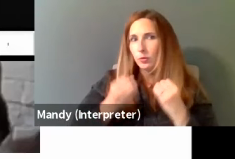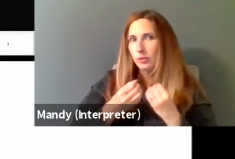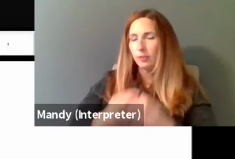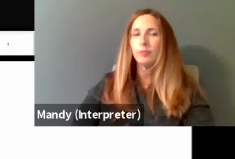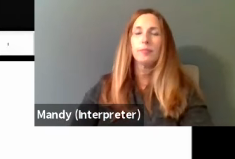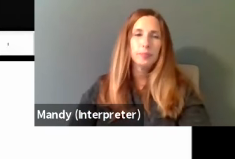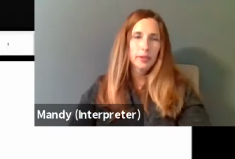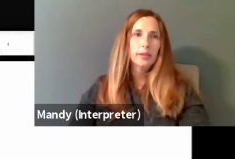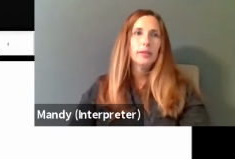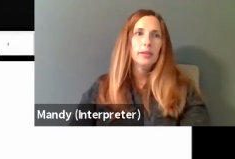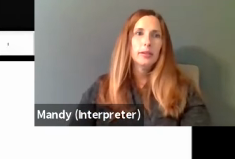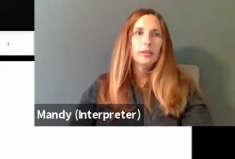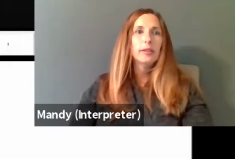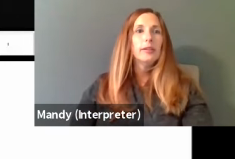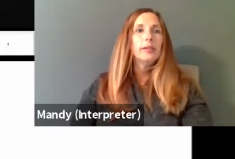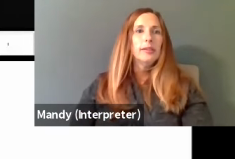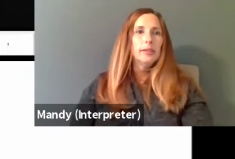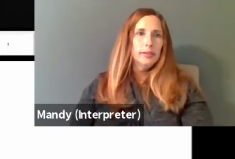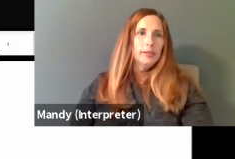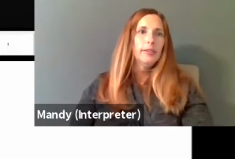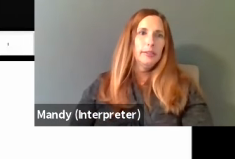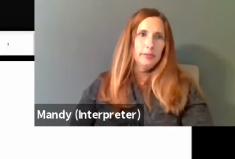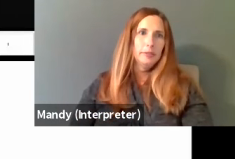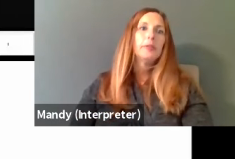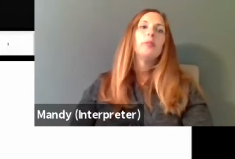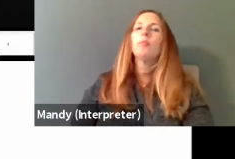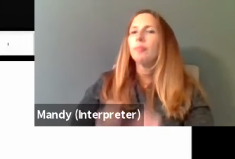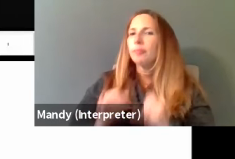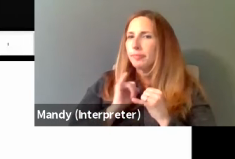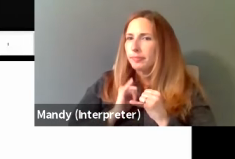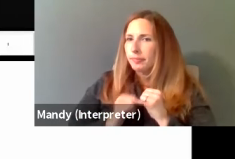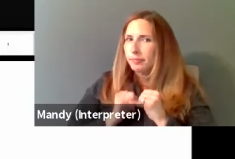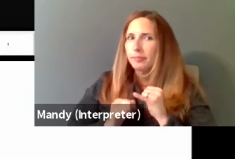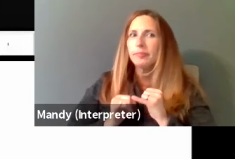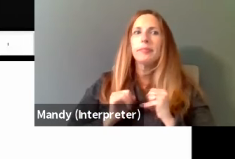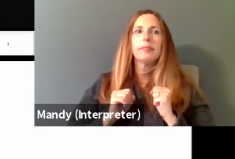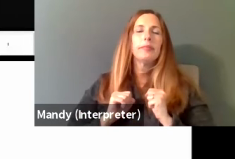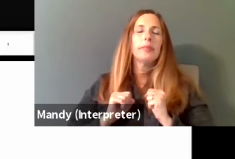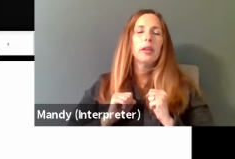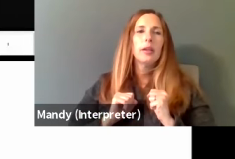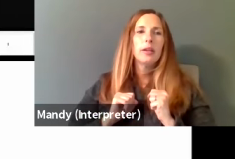Last but not least, what we want to do is make sure that the implementation